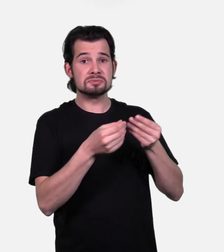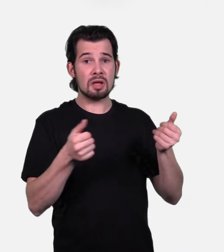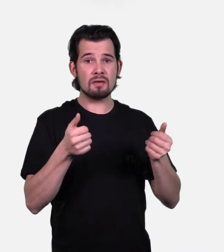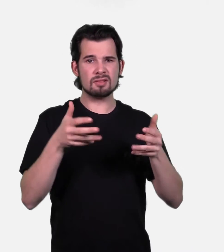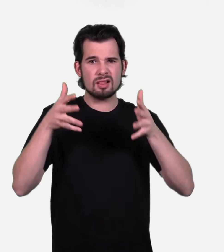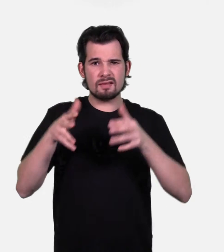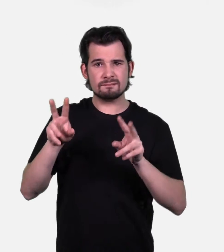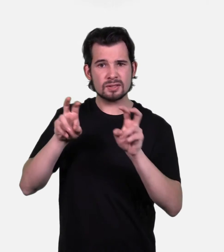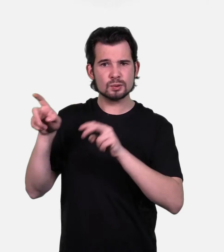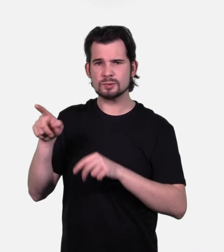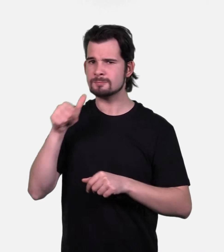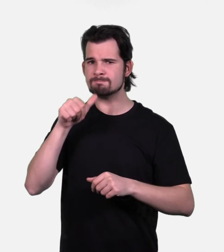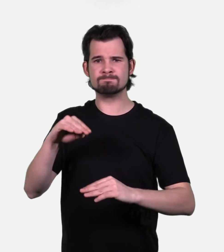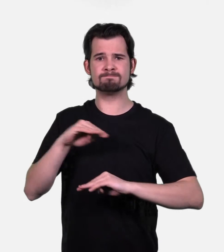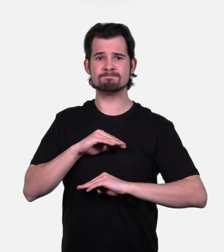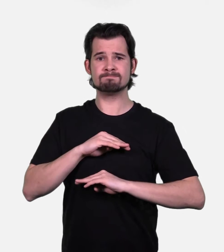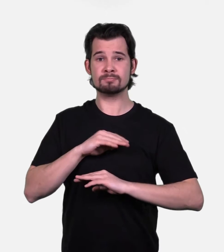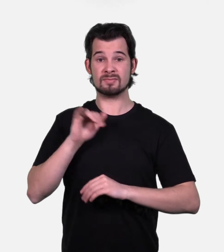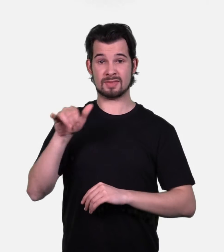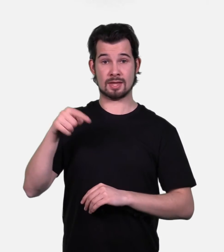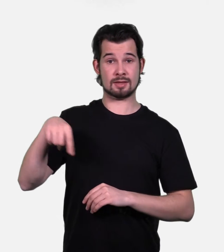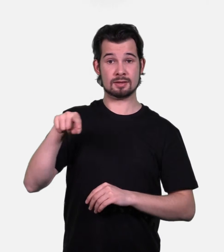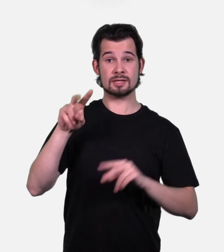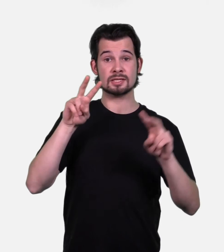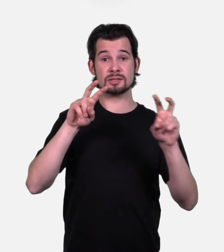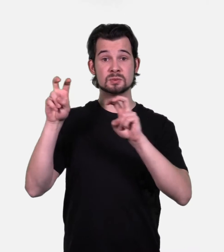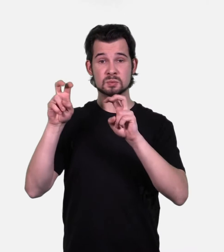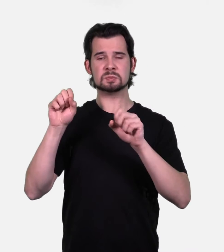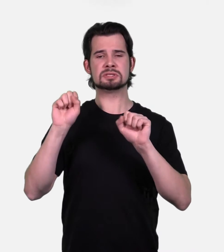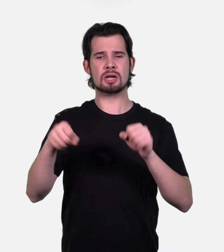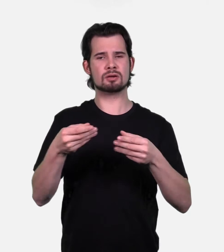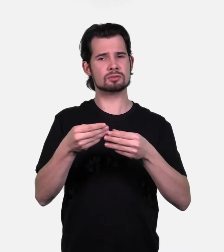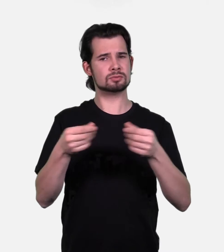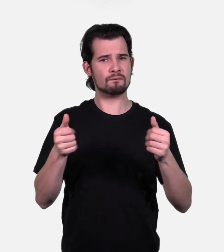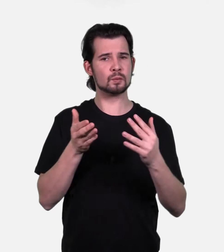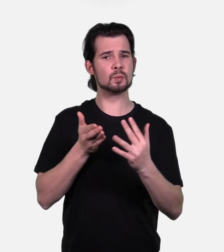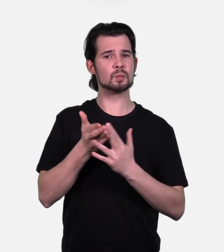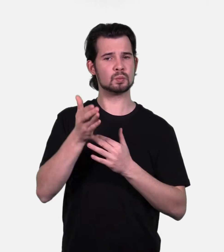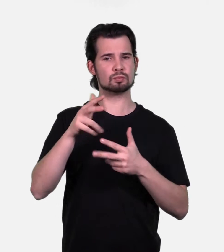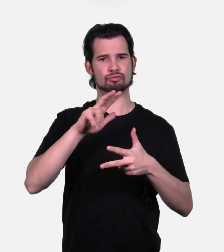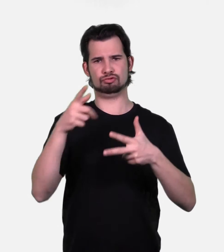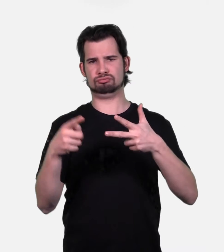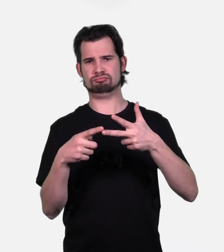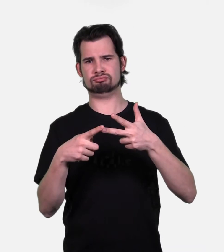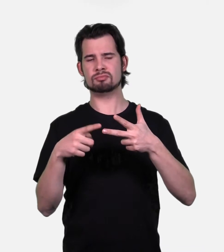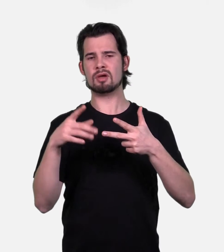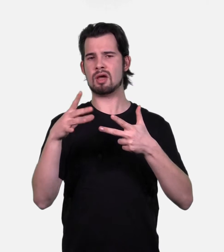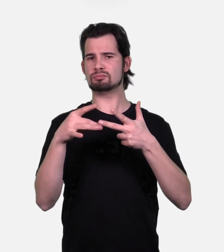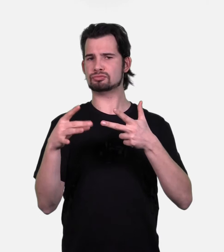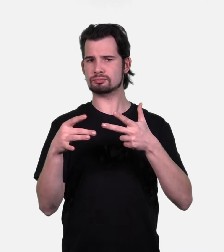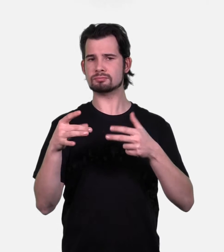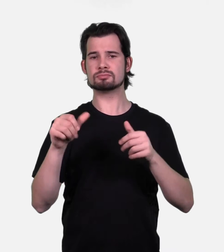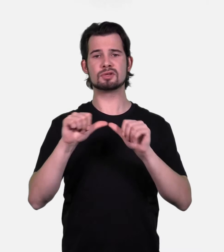any remaining issues may be addressed by the Agency through the formal adjudication process.